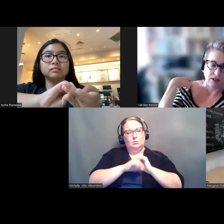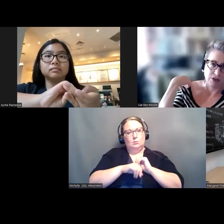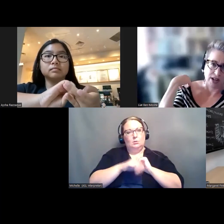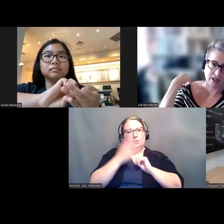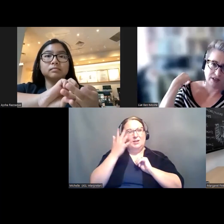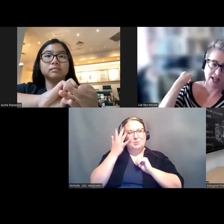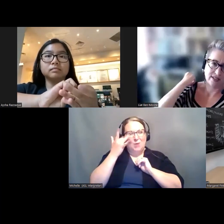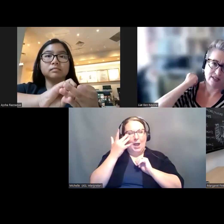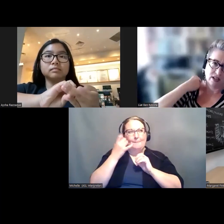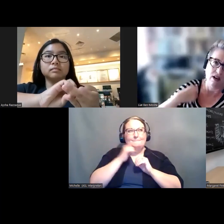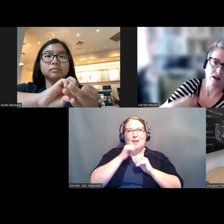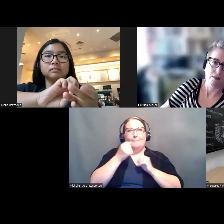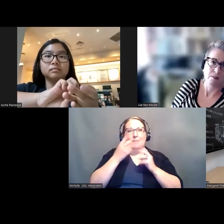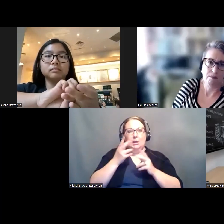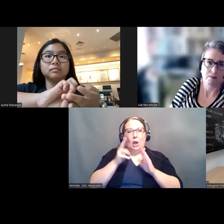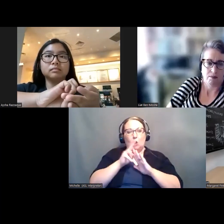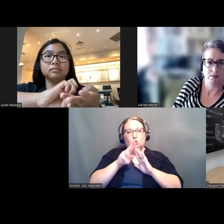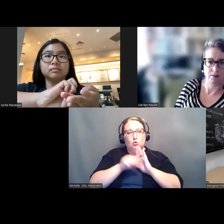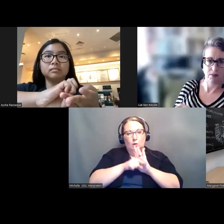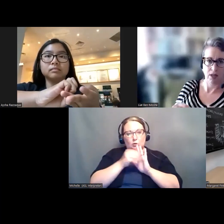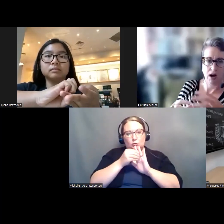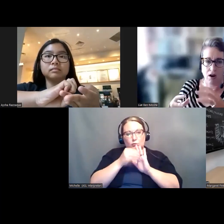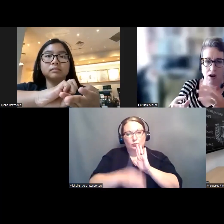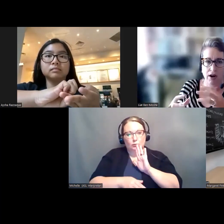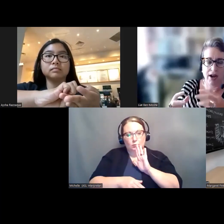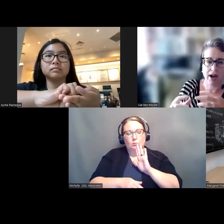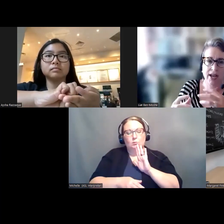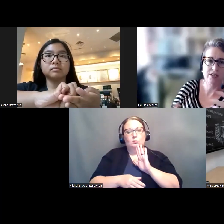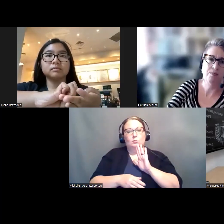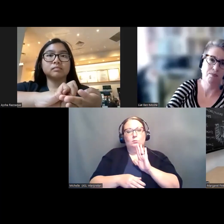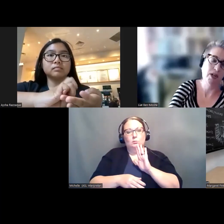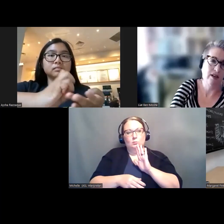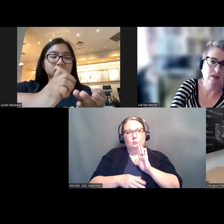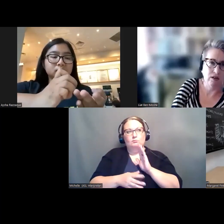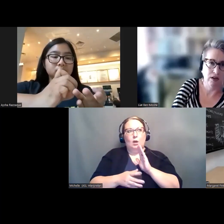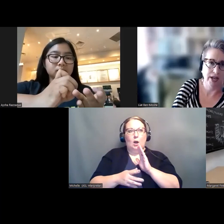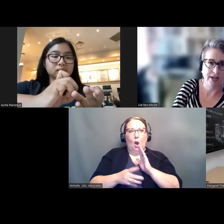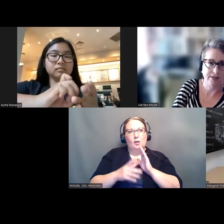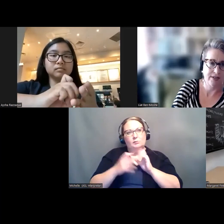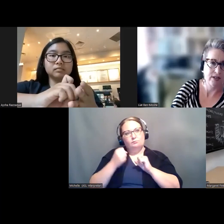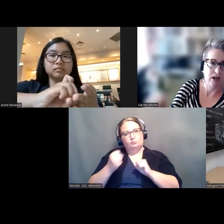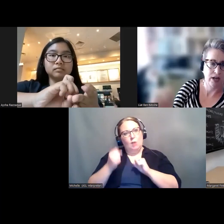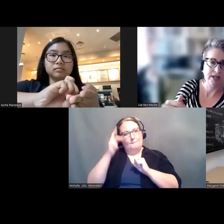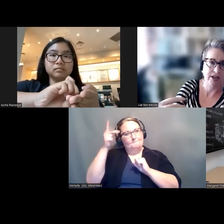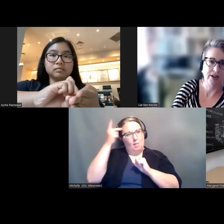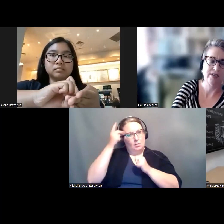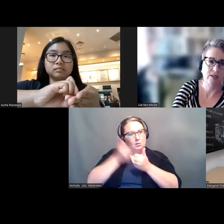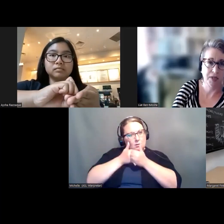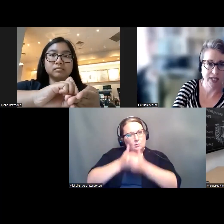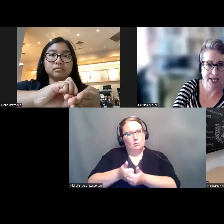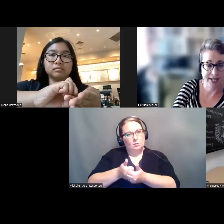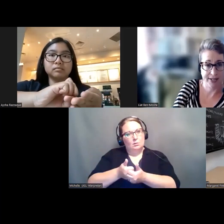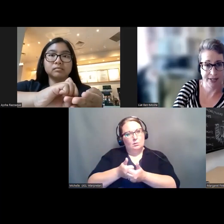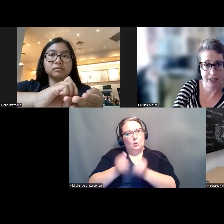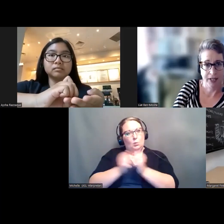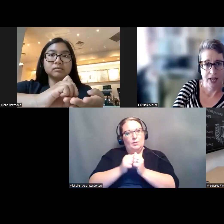of undergrads are as political as in their disability identity